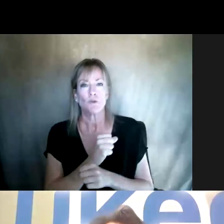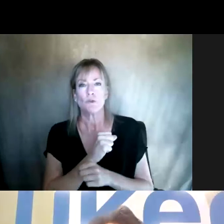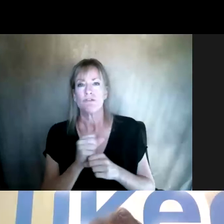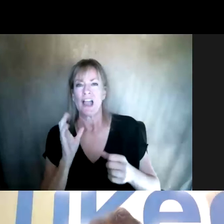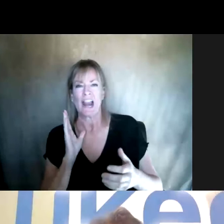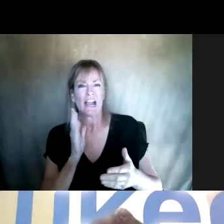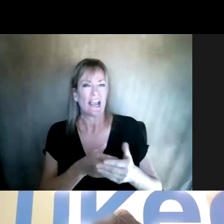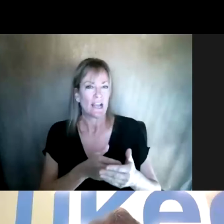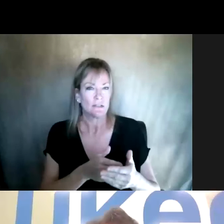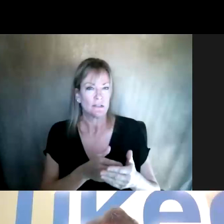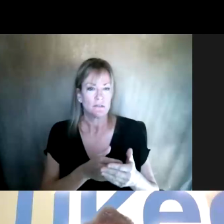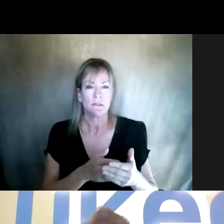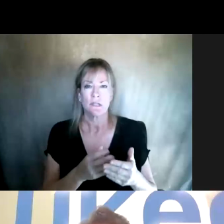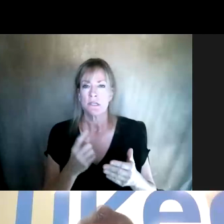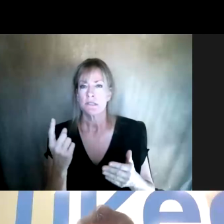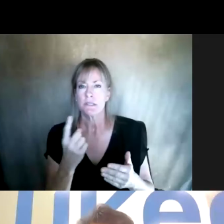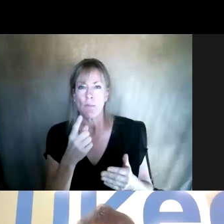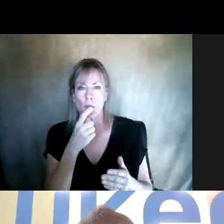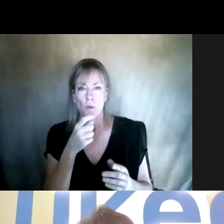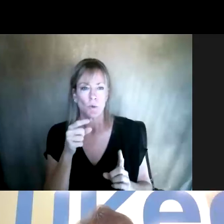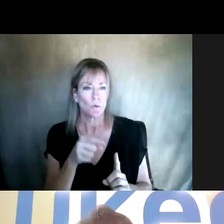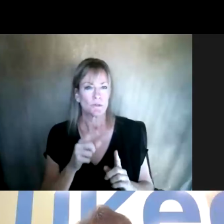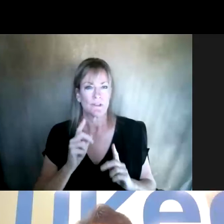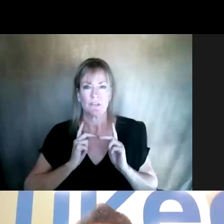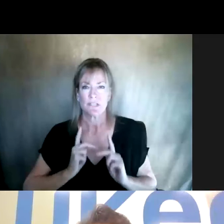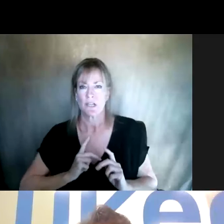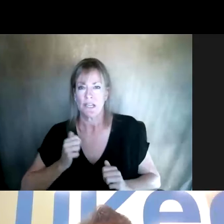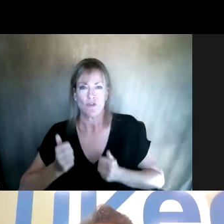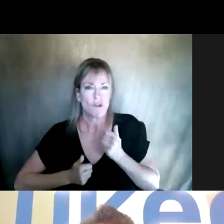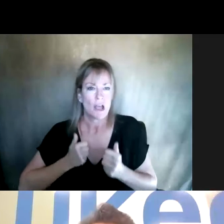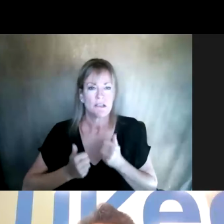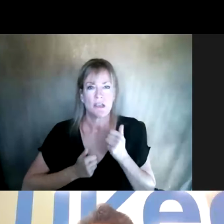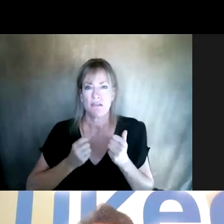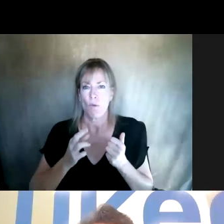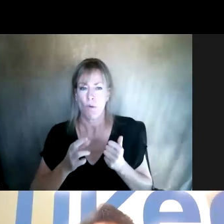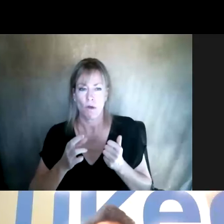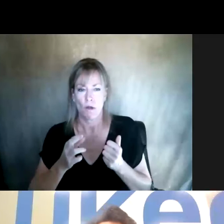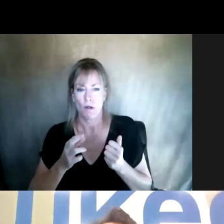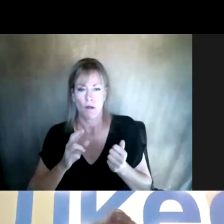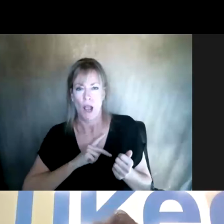SOMEONE WHAT IS PHYSICALLY AGGRESSIVE OR UPSET, WE WANT TO